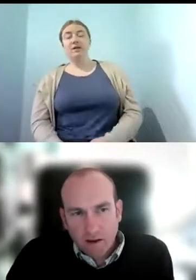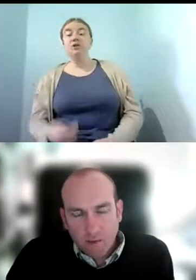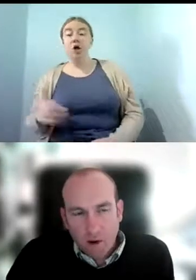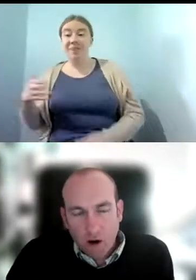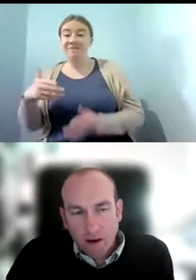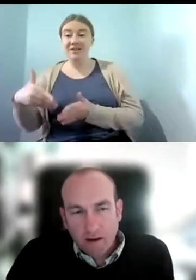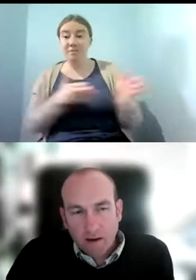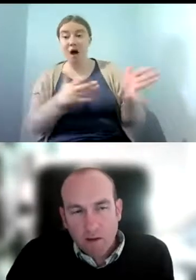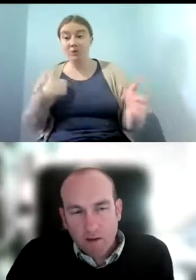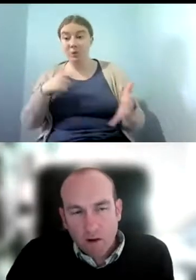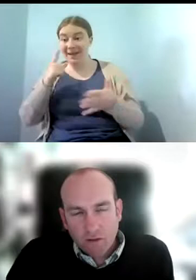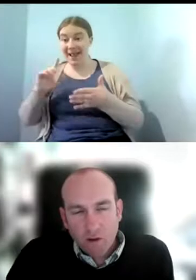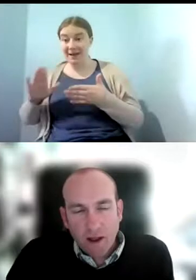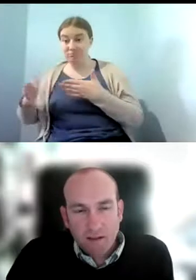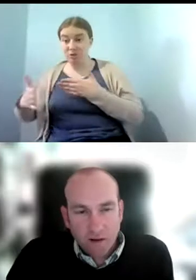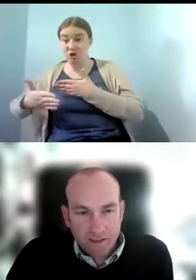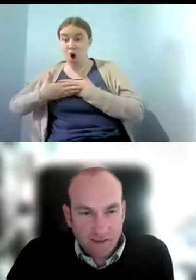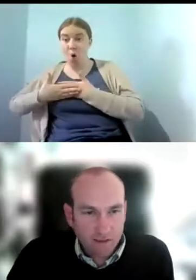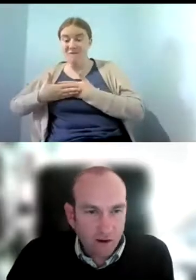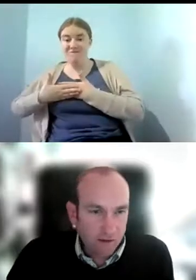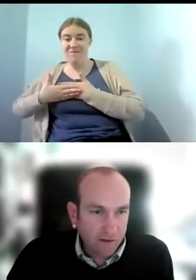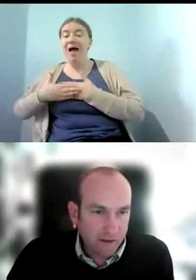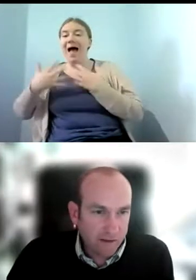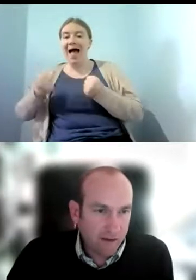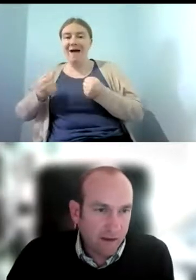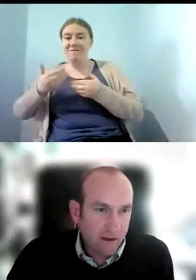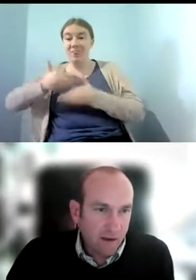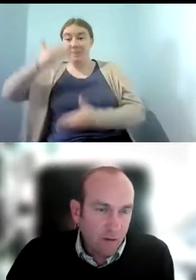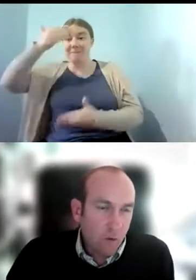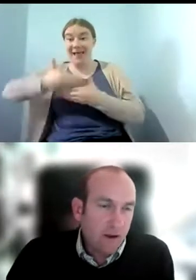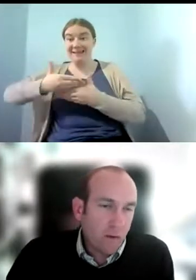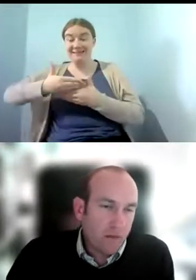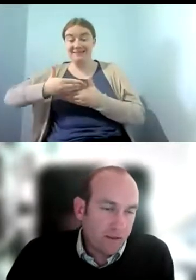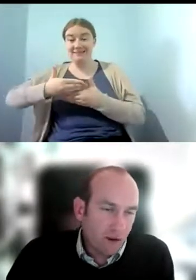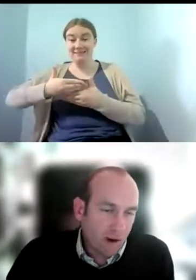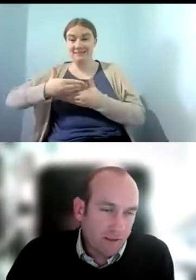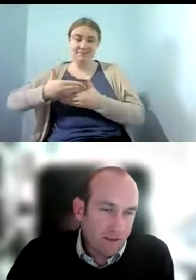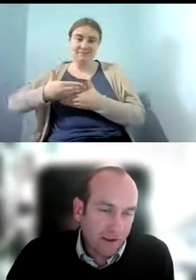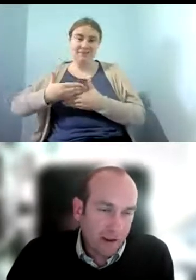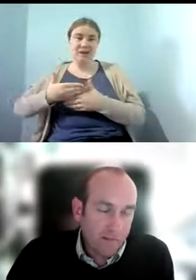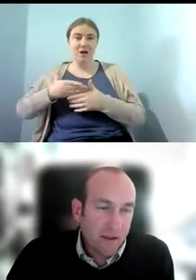by again we've got two pen stocks either side of this what we call the splitter island here